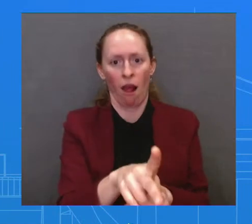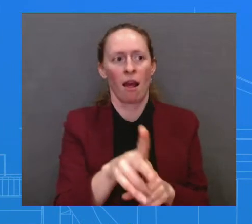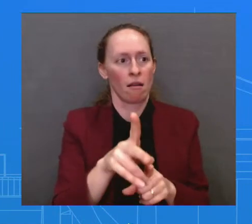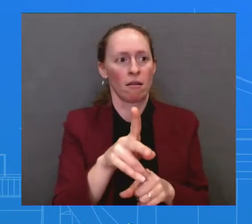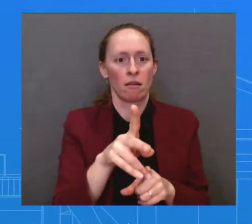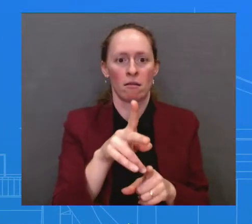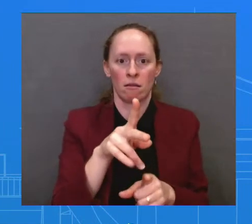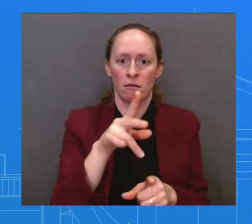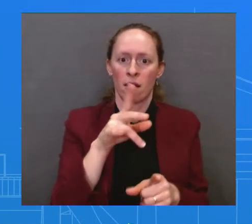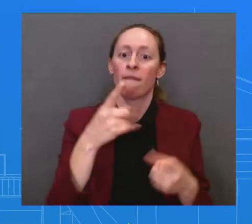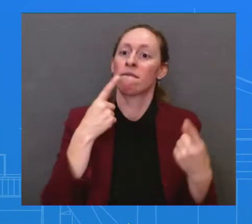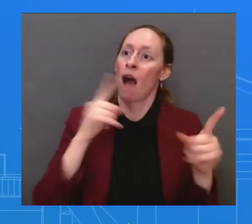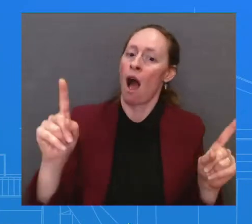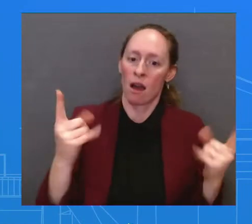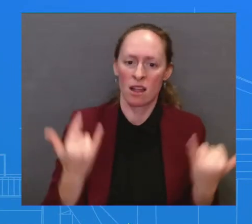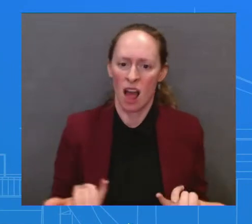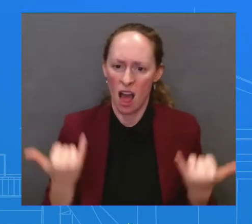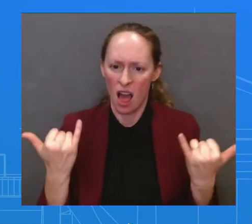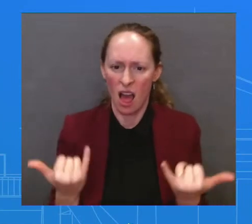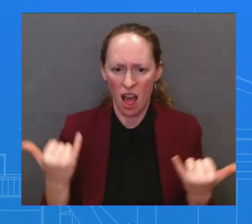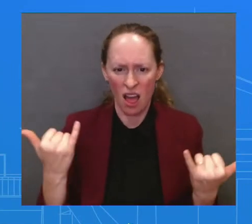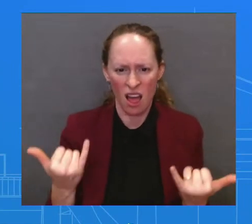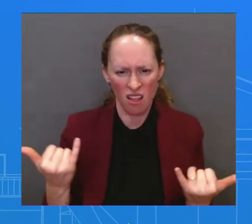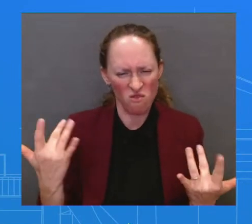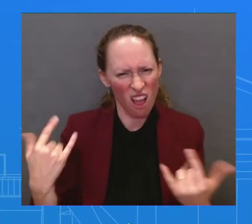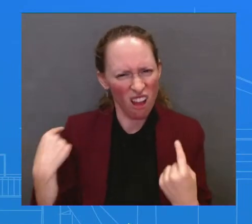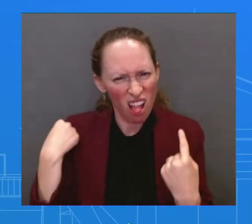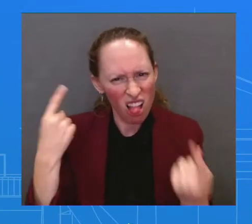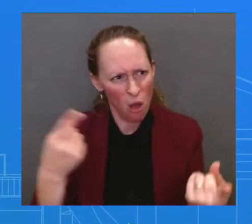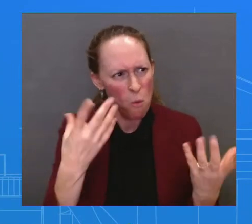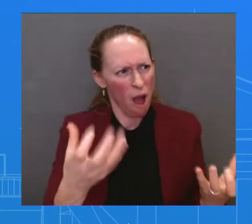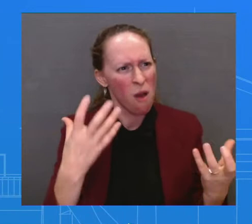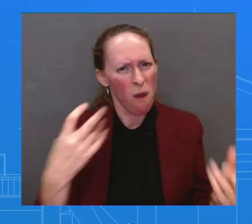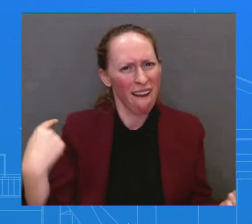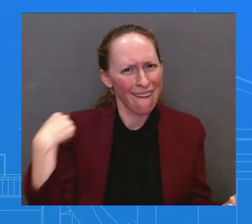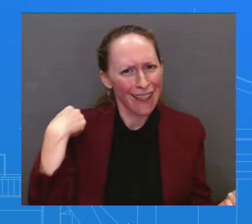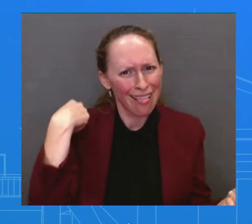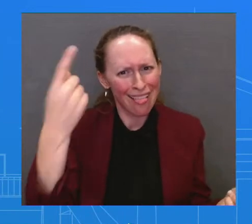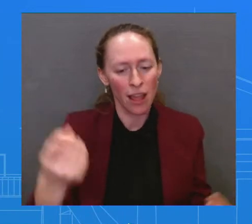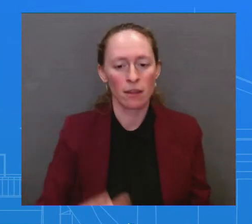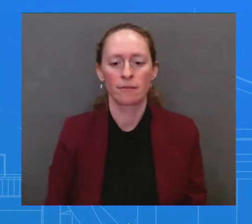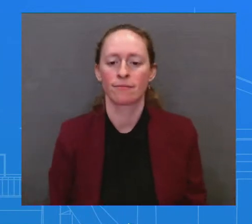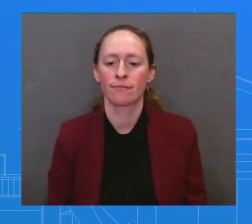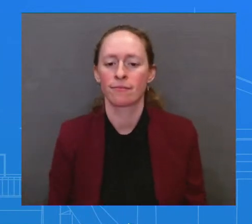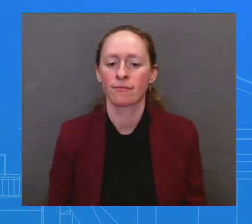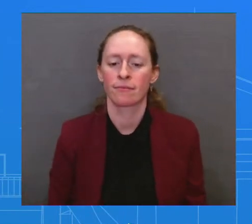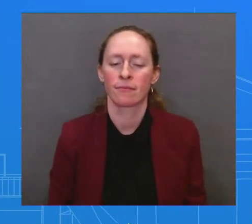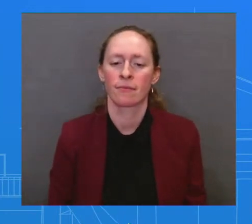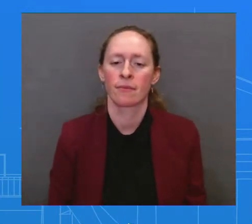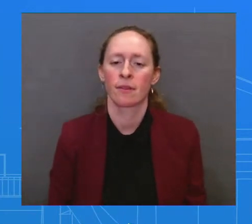Ms. Jean-Pierre: So I'm going to be very careful here. And certainly, as you know, we are going to give -- the President and the Vice President